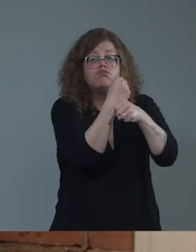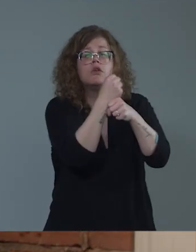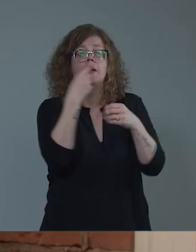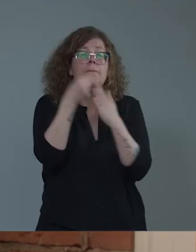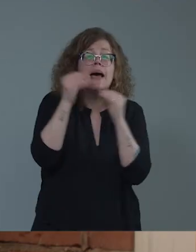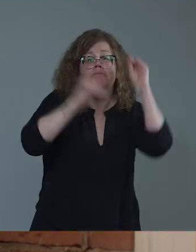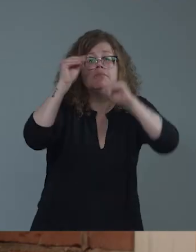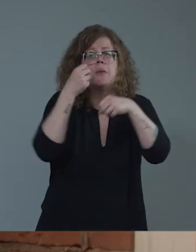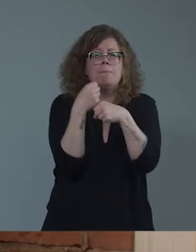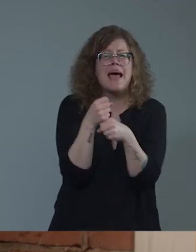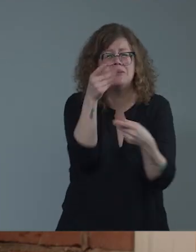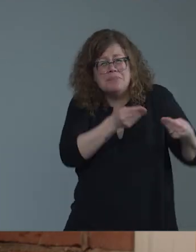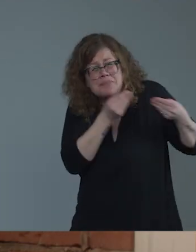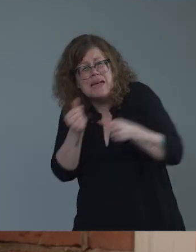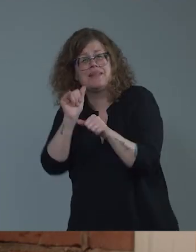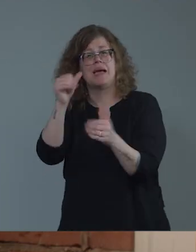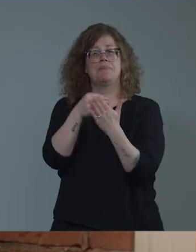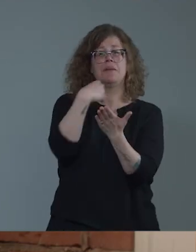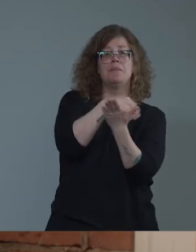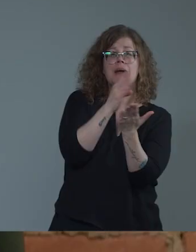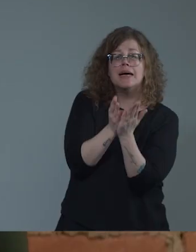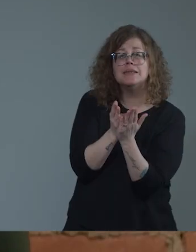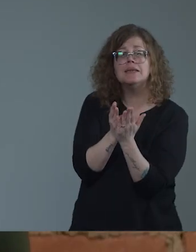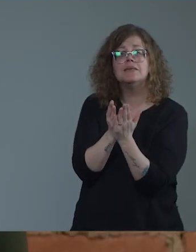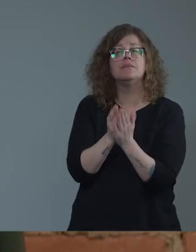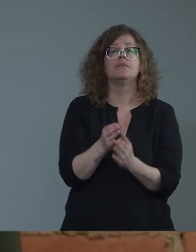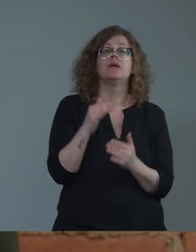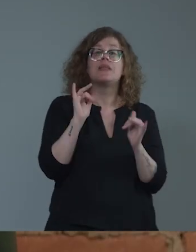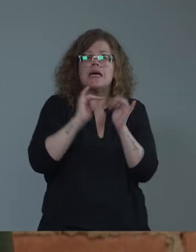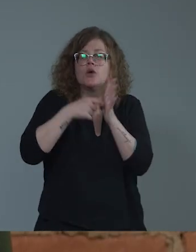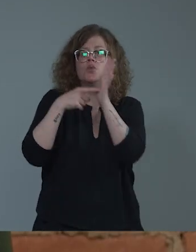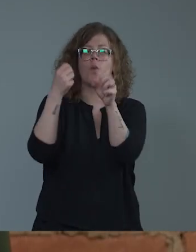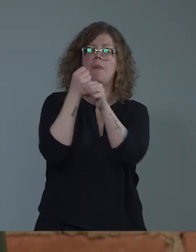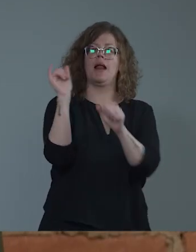phase and then the fabrication and installation phase. The detailed design is where you actually